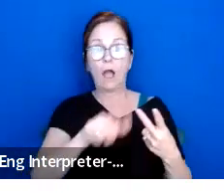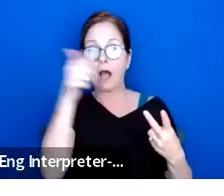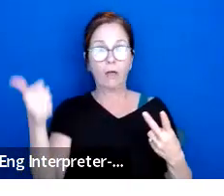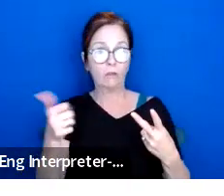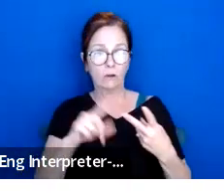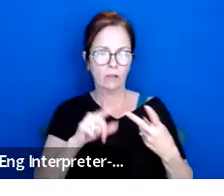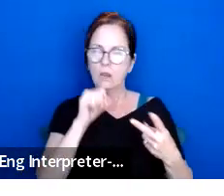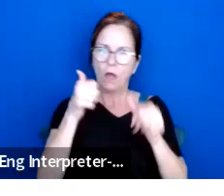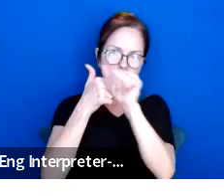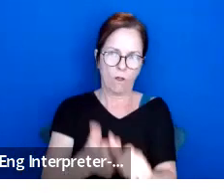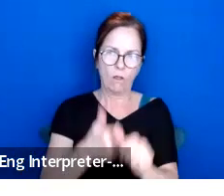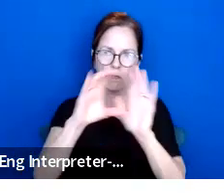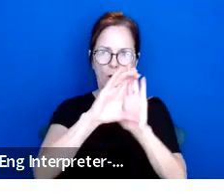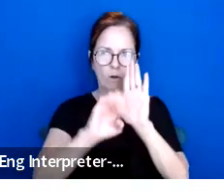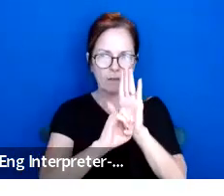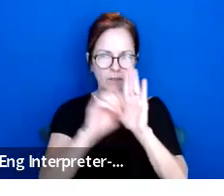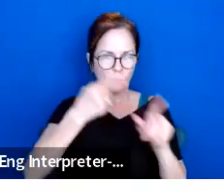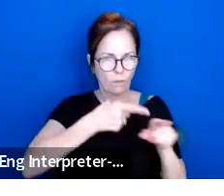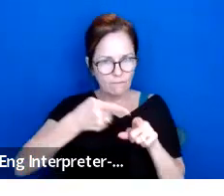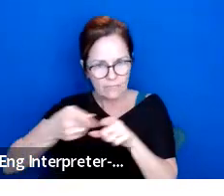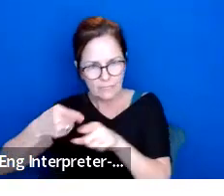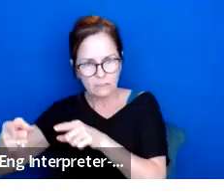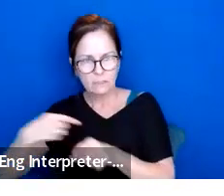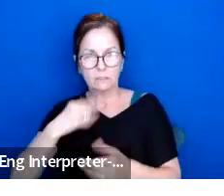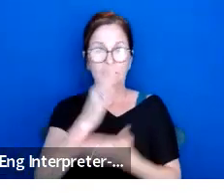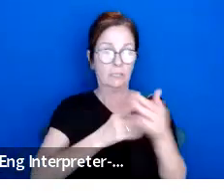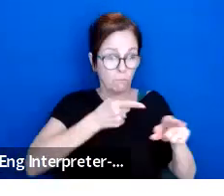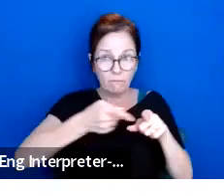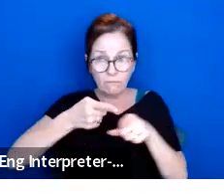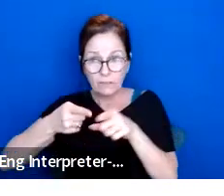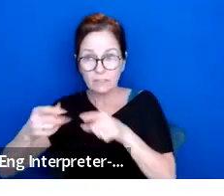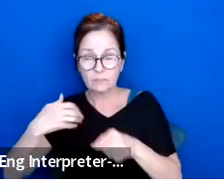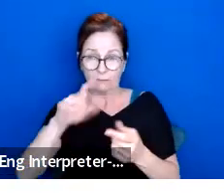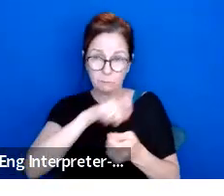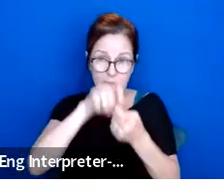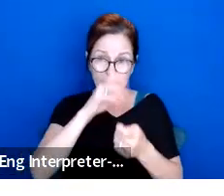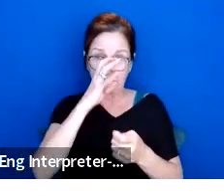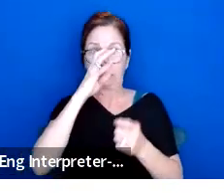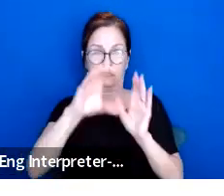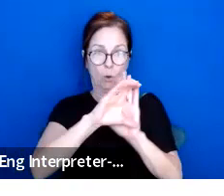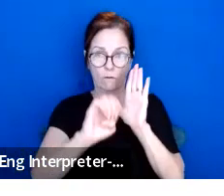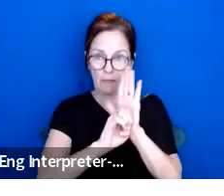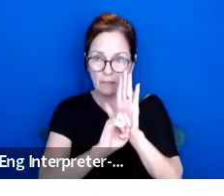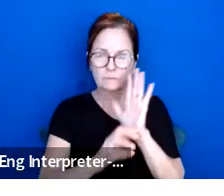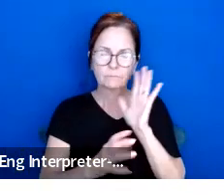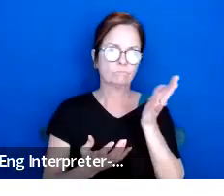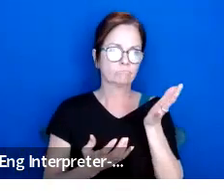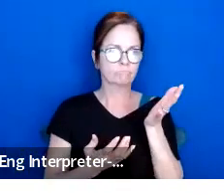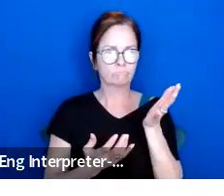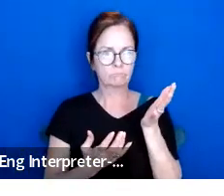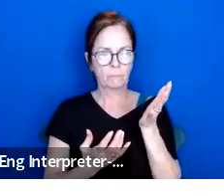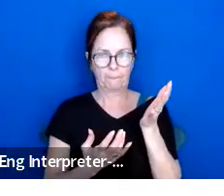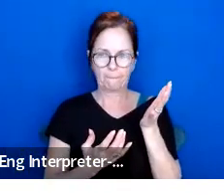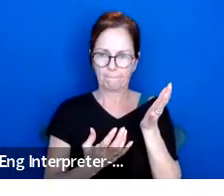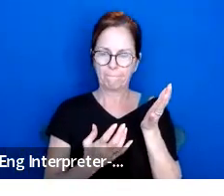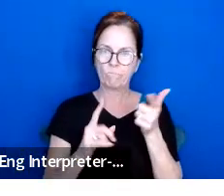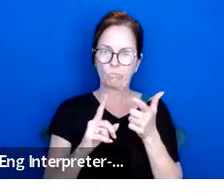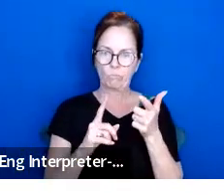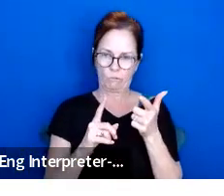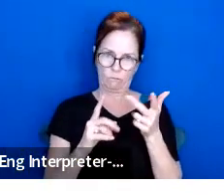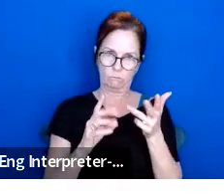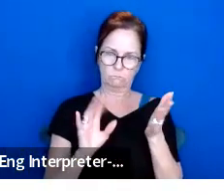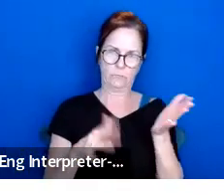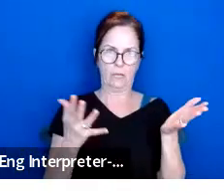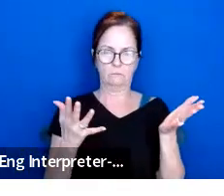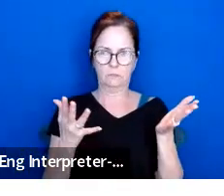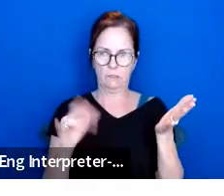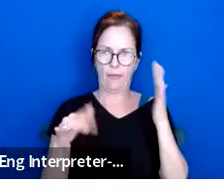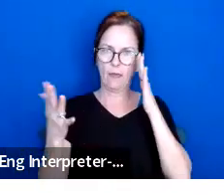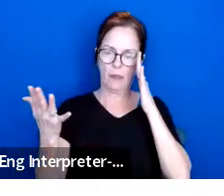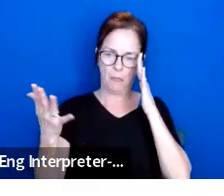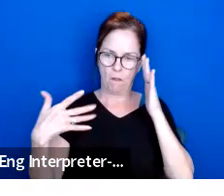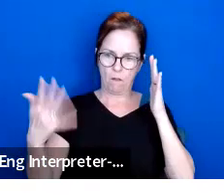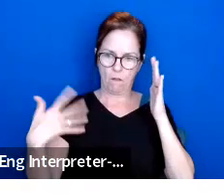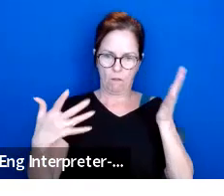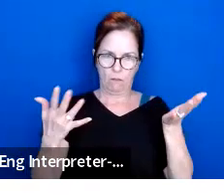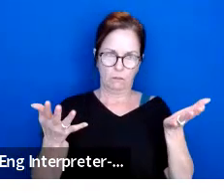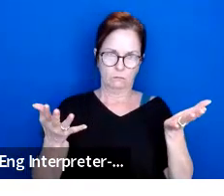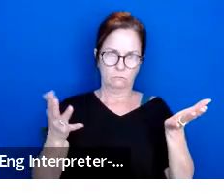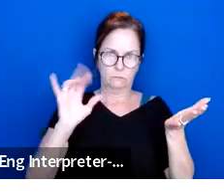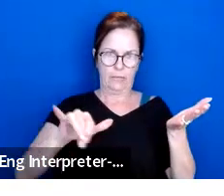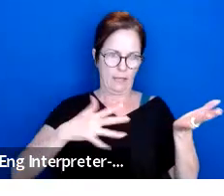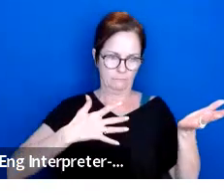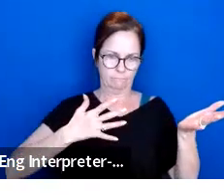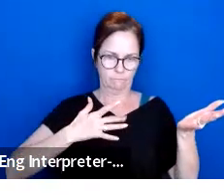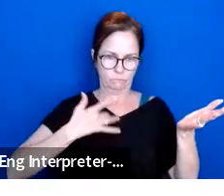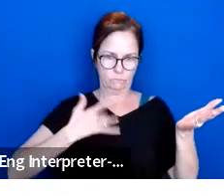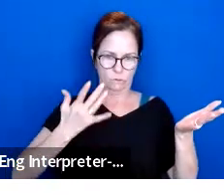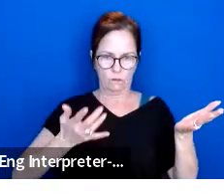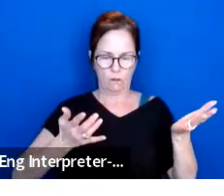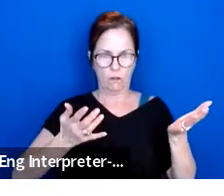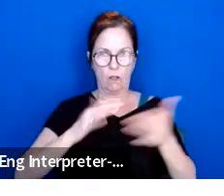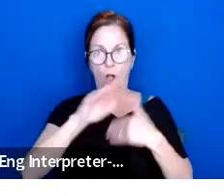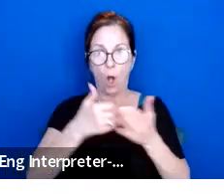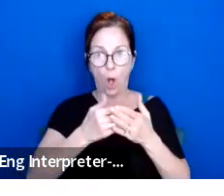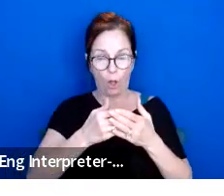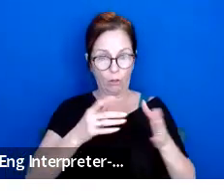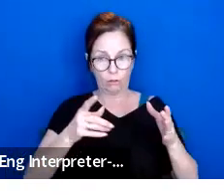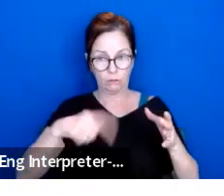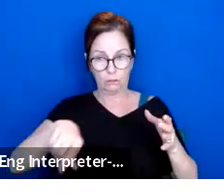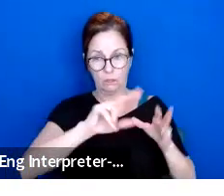Some of our fields have. I'm very specific and Codes of that code of ethics that it's felt that all folks in that discipline are gonna are going to follow.